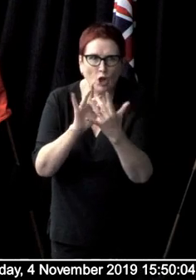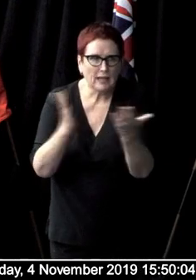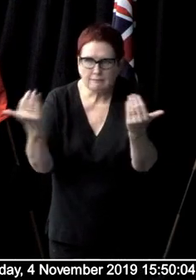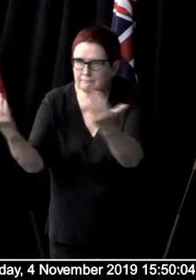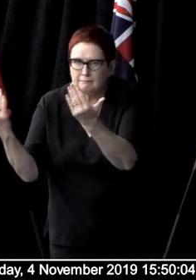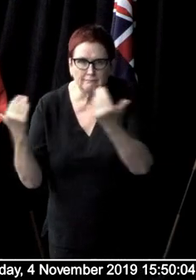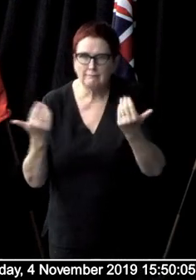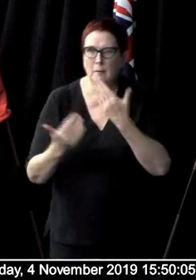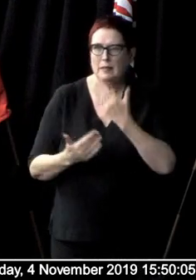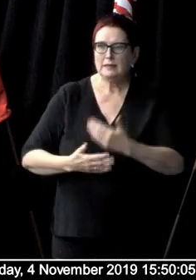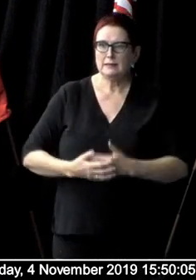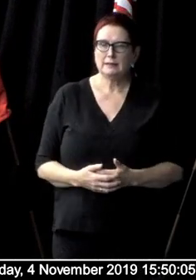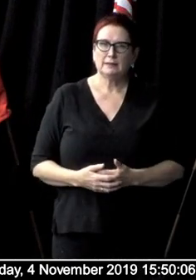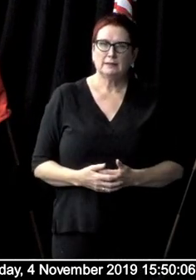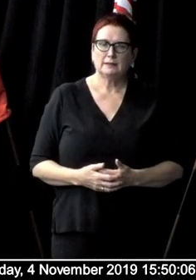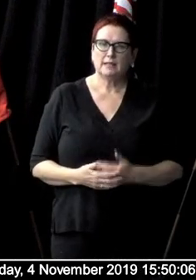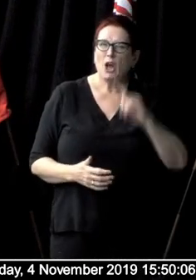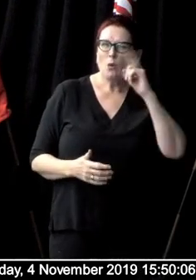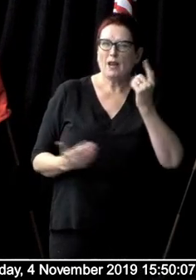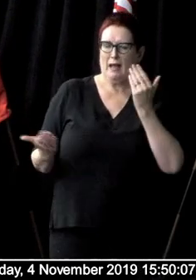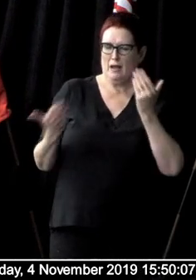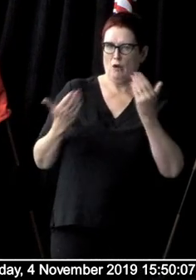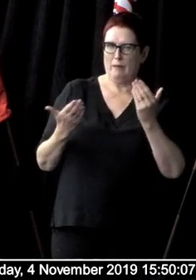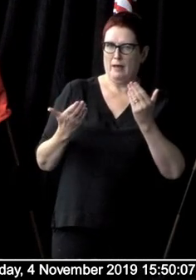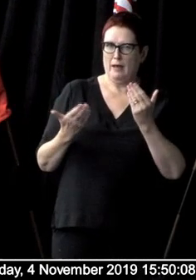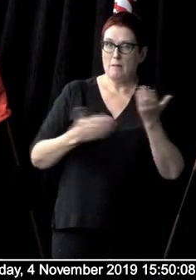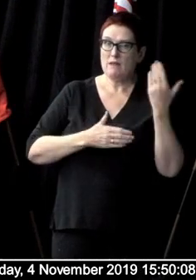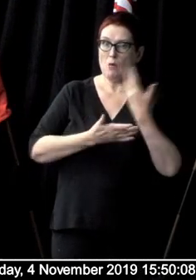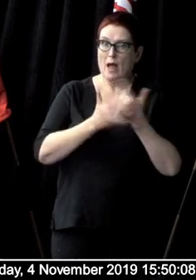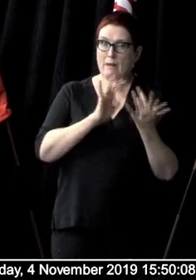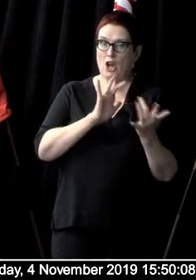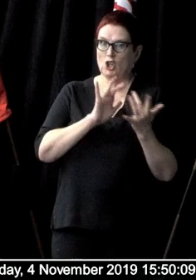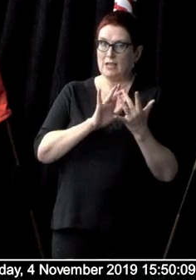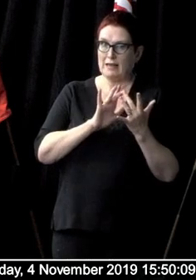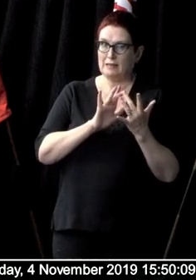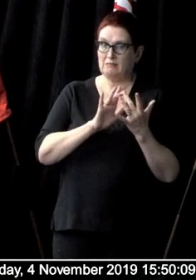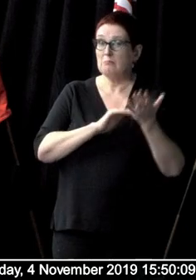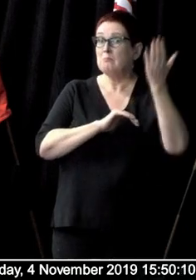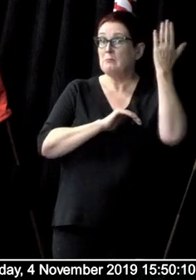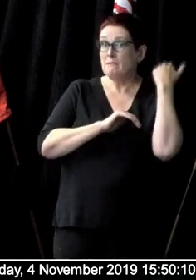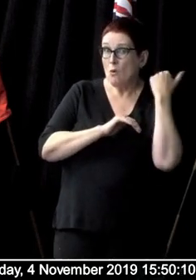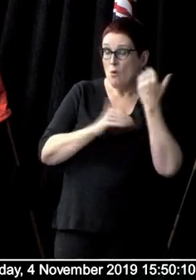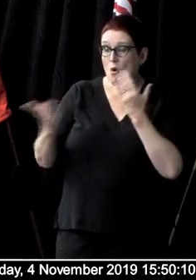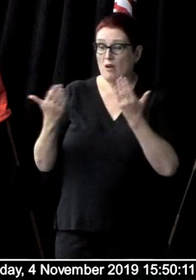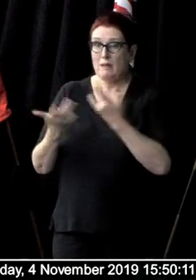So I don’t know that we could look at the number of contacts and say it’s an indicator that there are less problems or more problems.